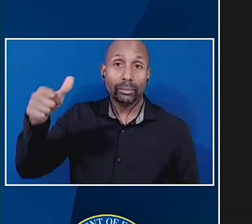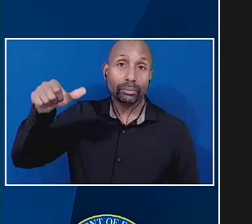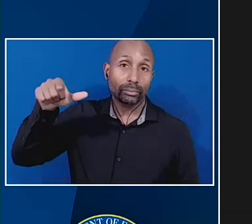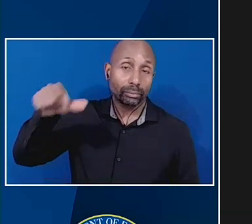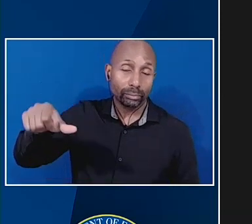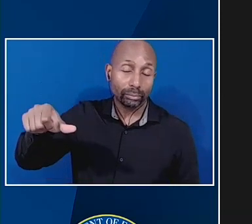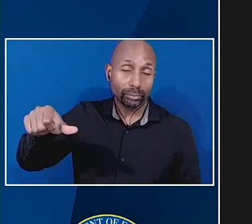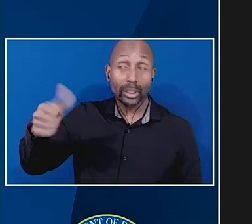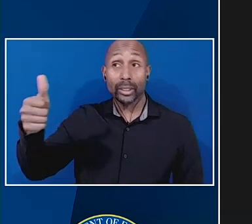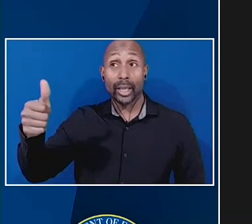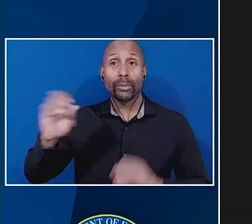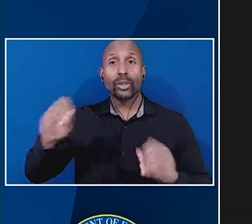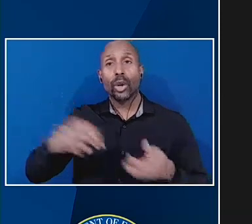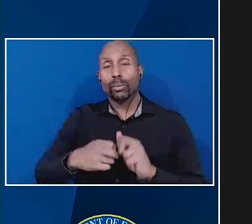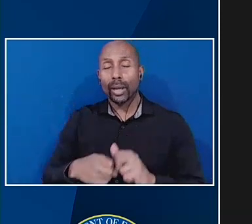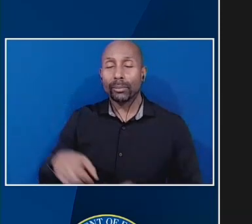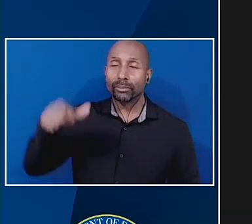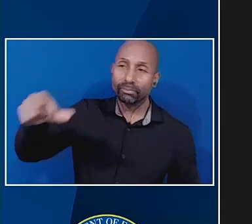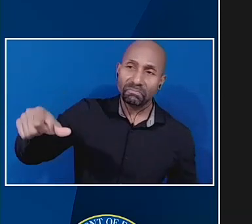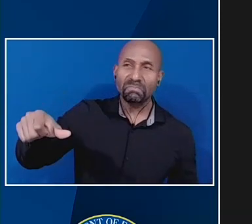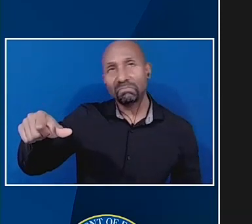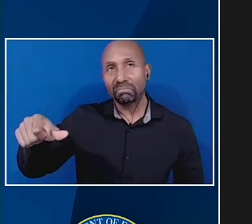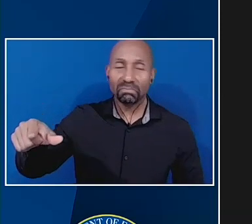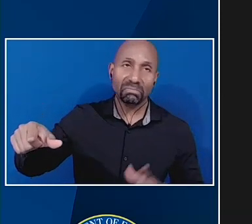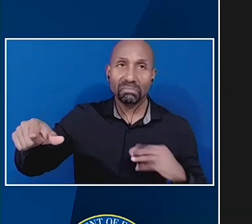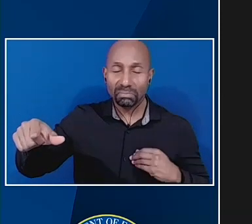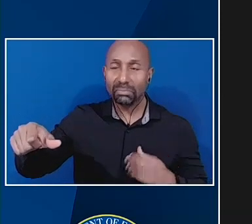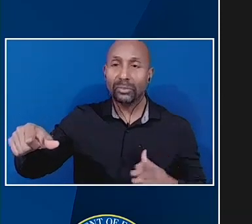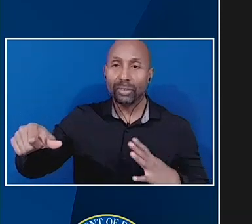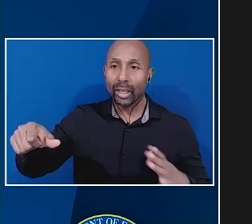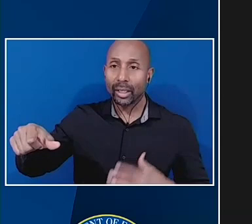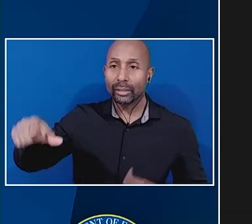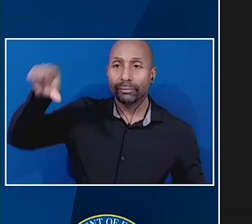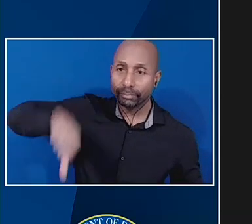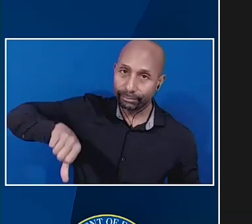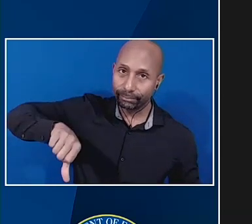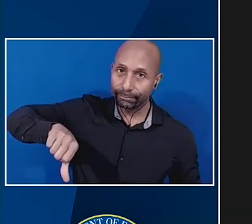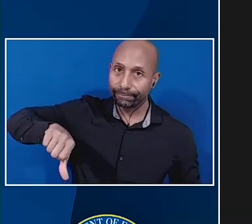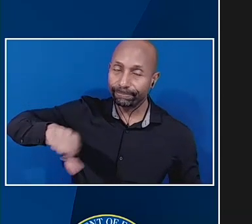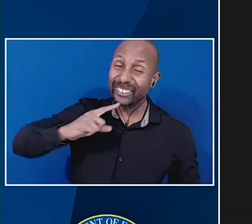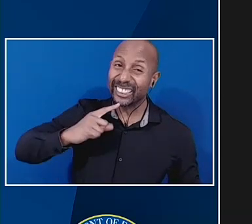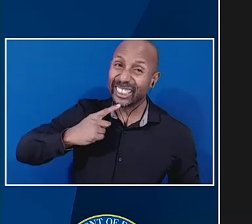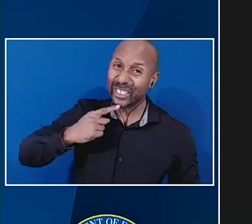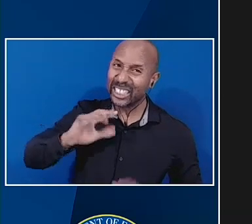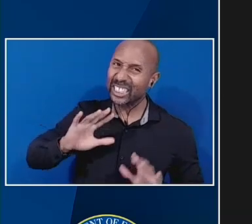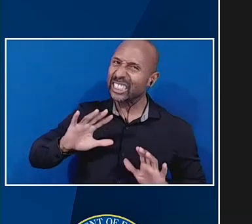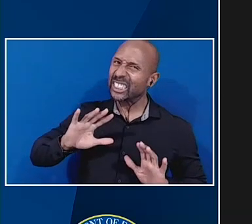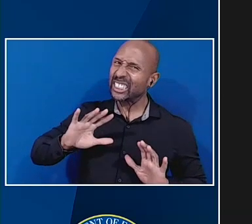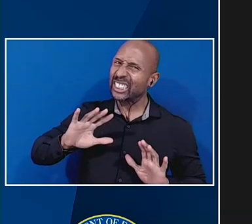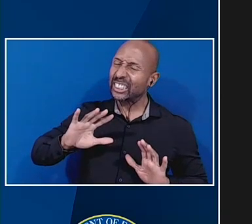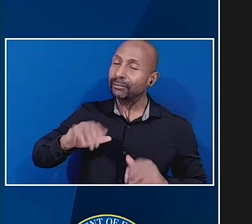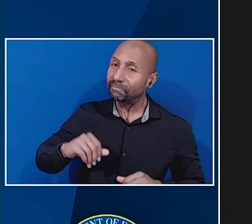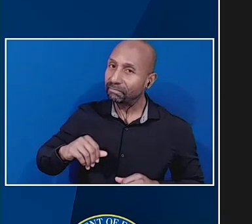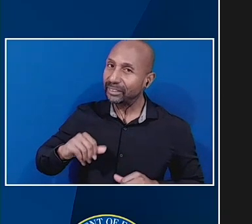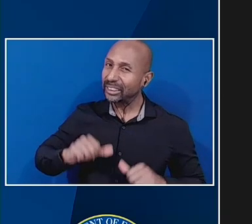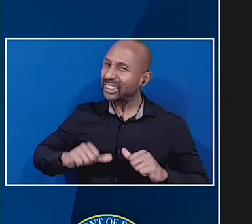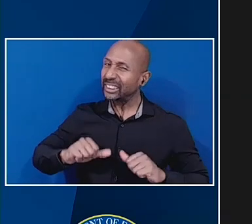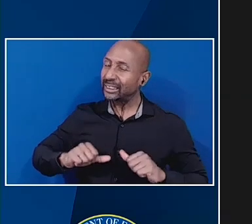Thumbs down, serious reservations. And try to hold them here just while we capture it. I have JoEllen Price as a